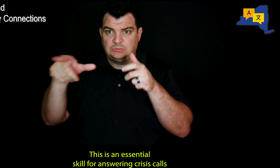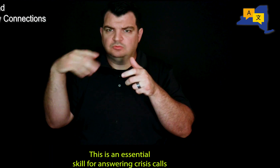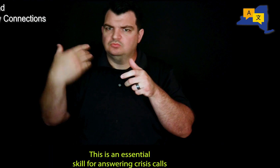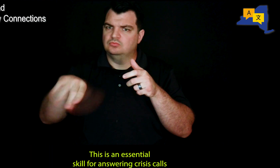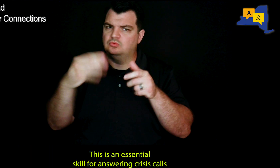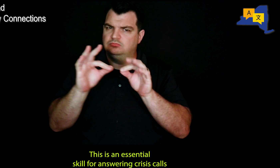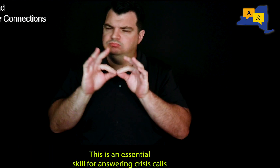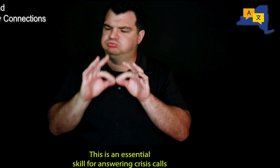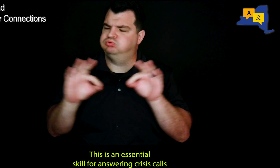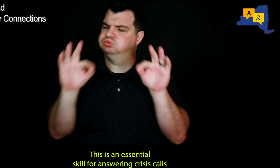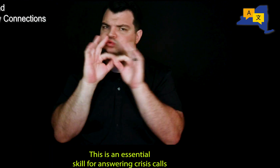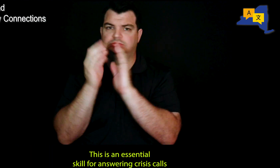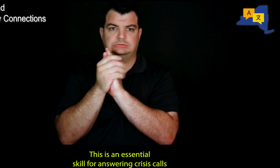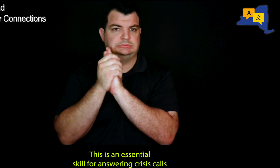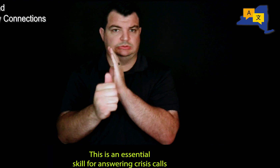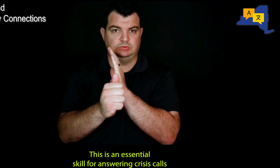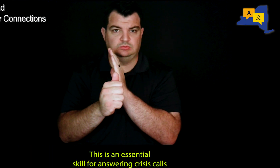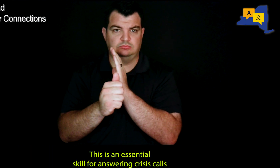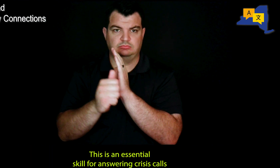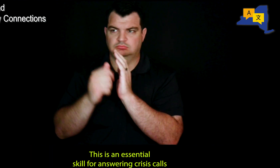This is an essential skill for answering crisis calls